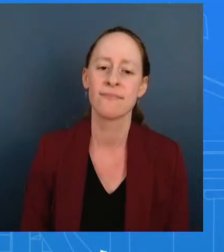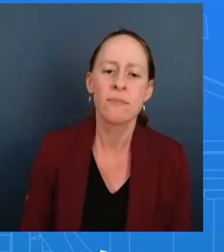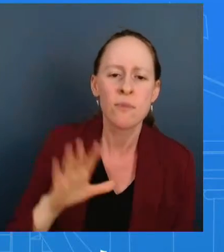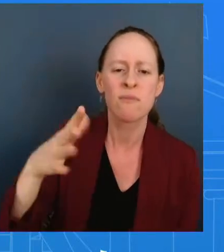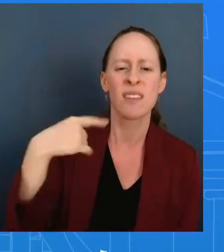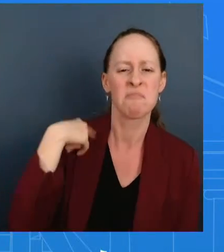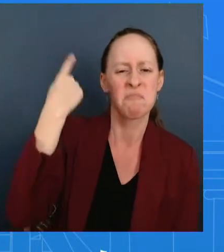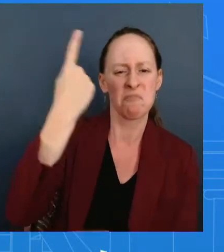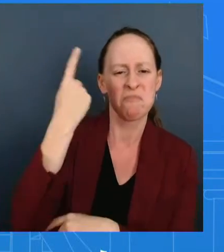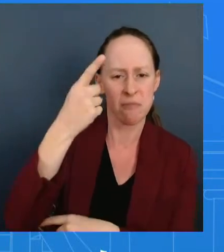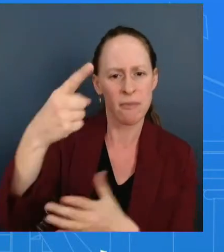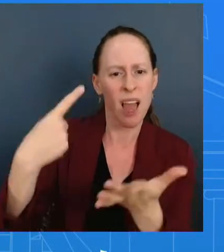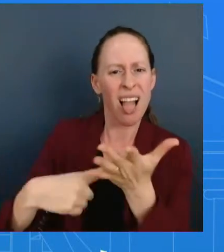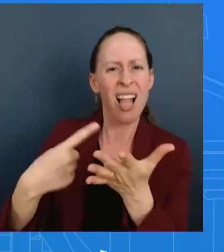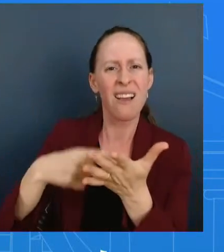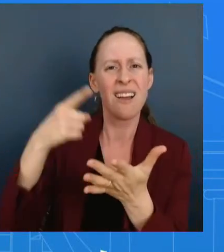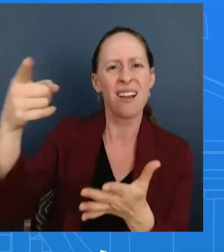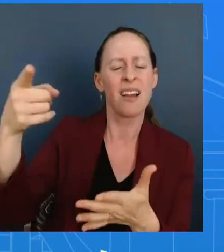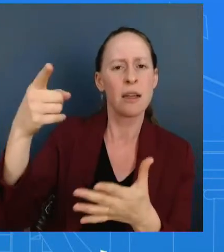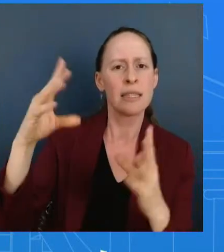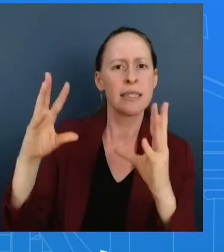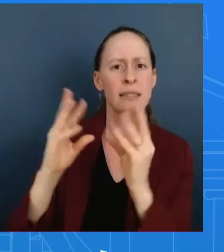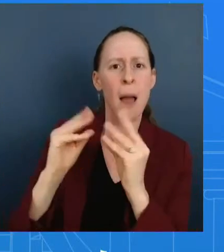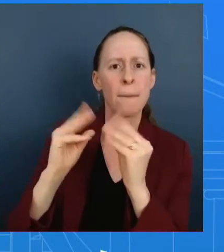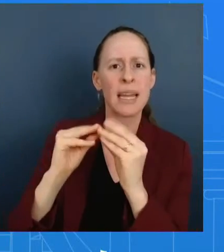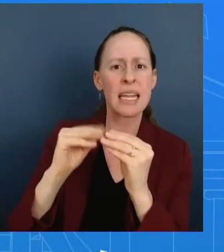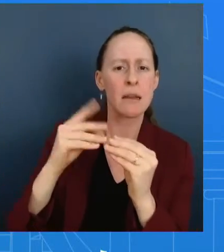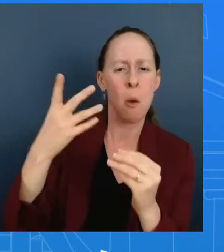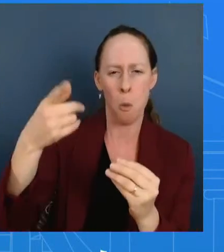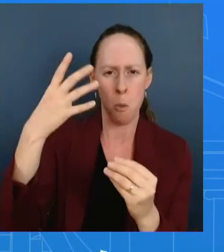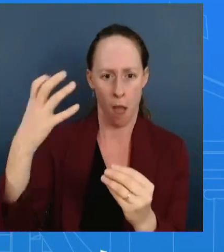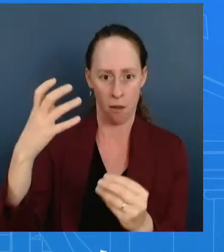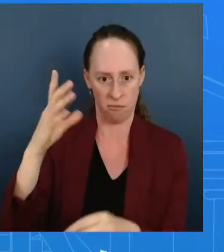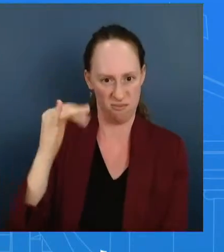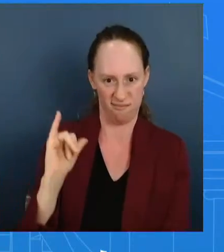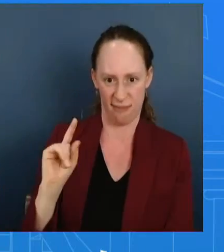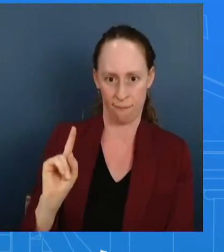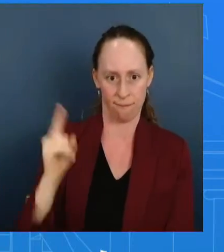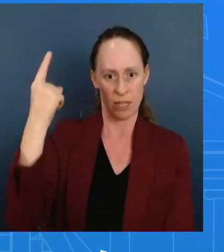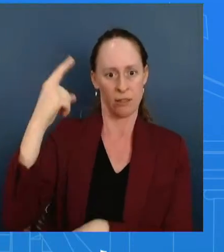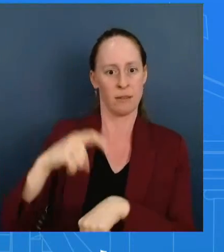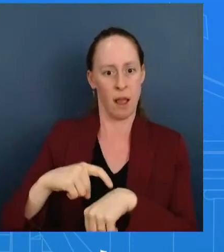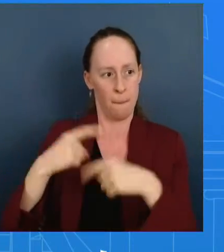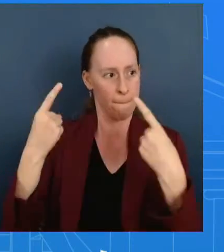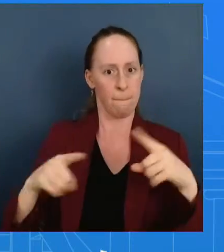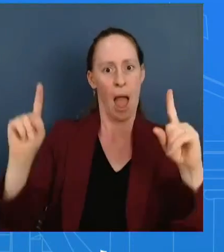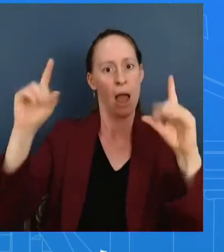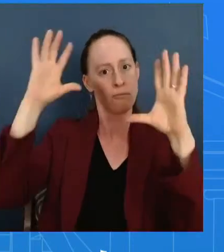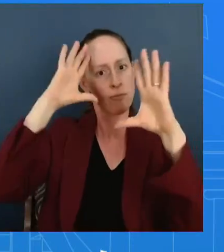with these world leaders since that -- the disastrous debate against former President Trump 10 days or so ago,